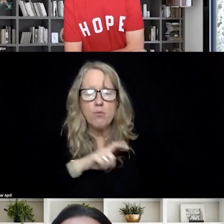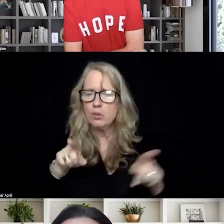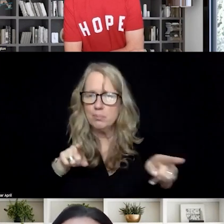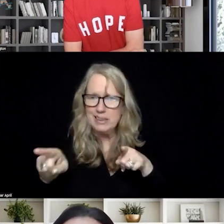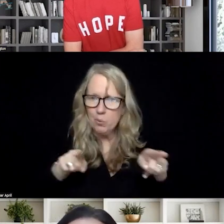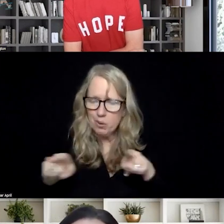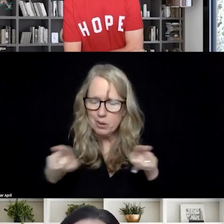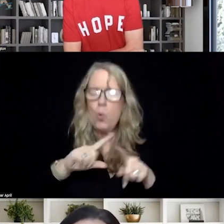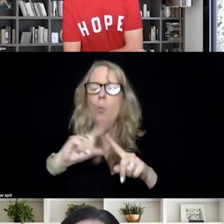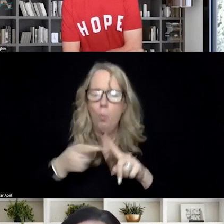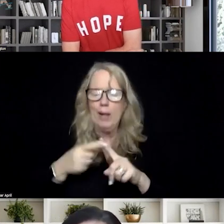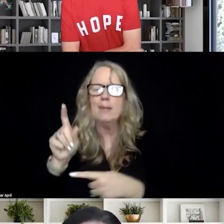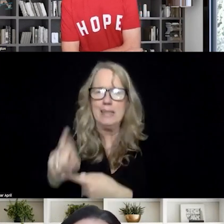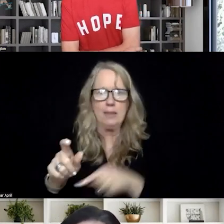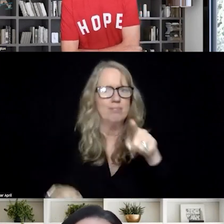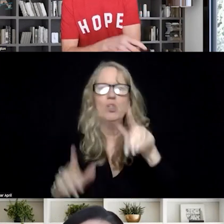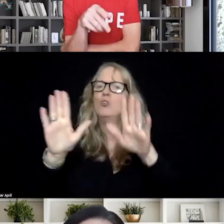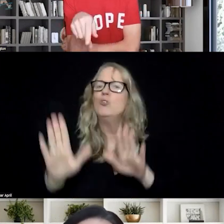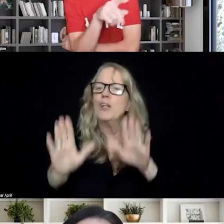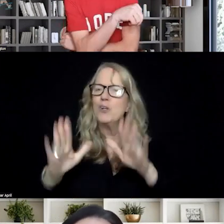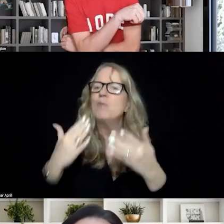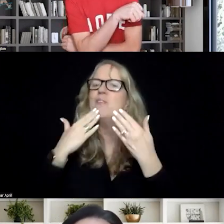WHEN NEEDED. >> TERRIFIC. ALSO GOING